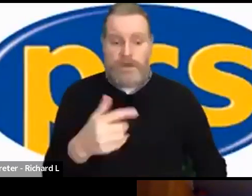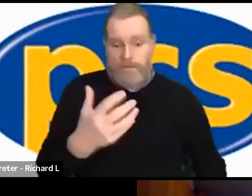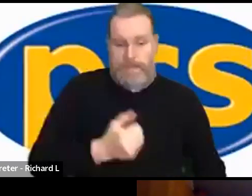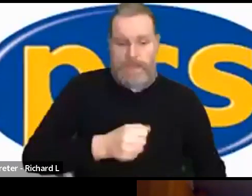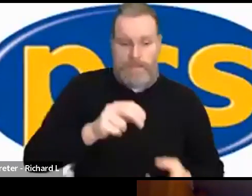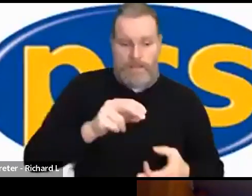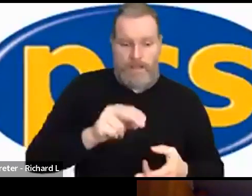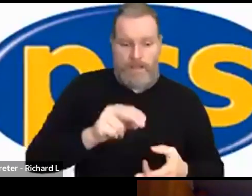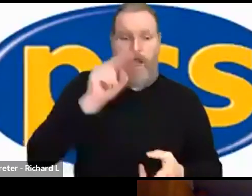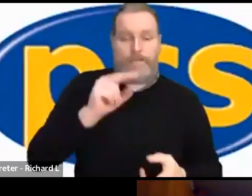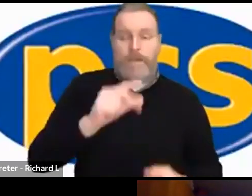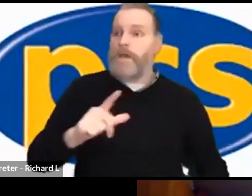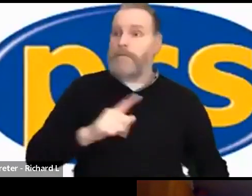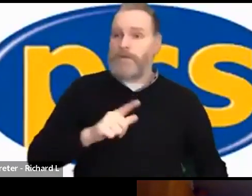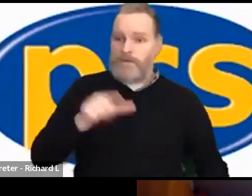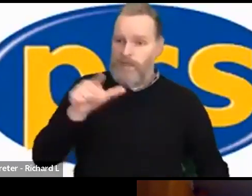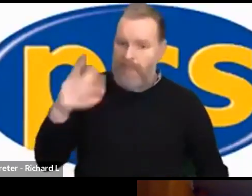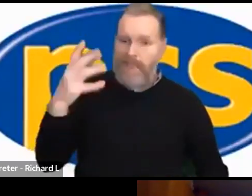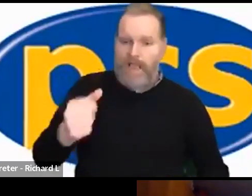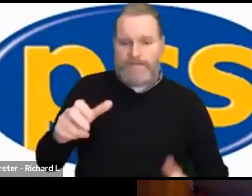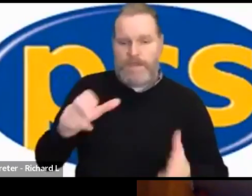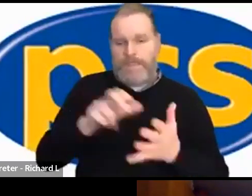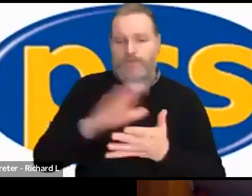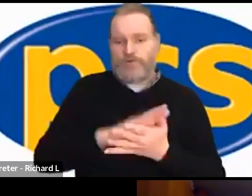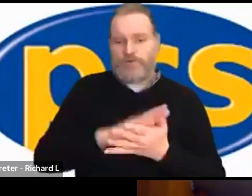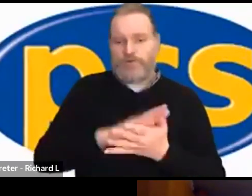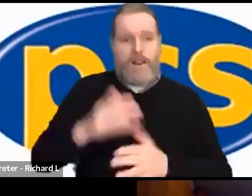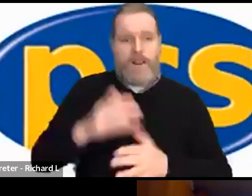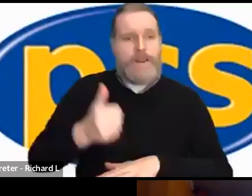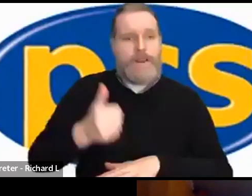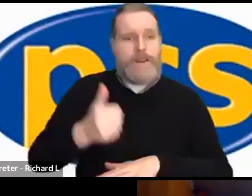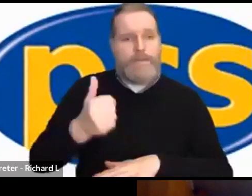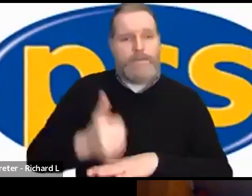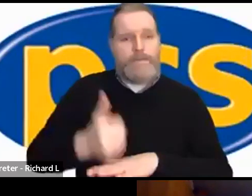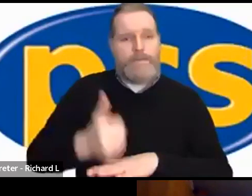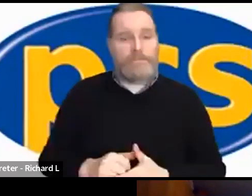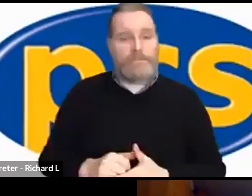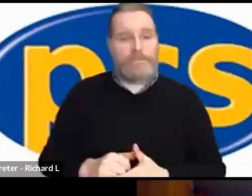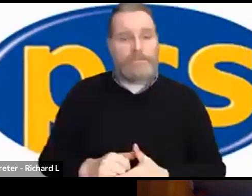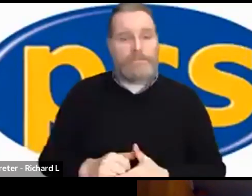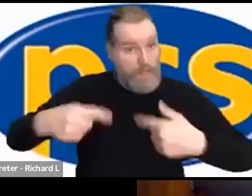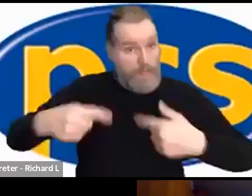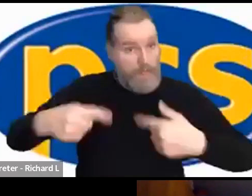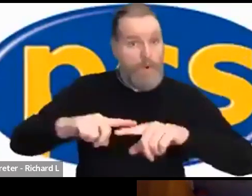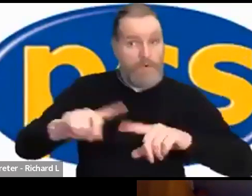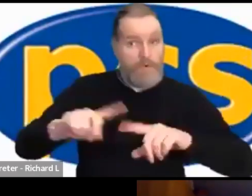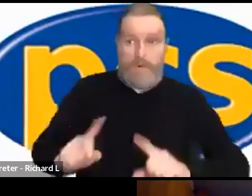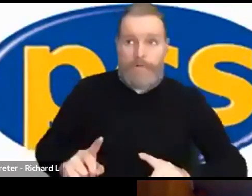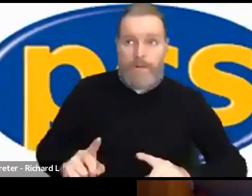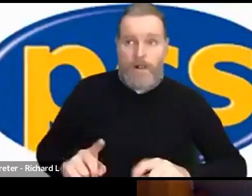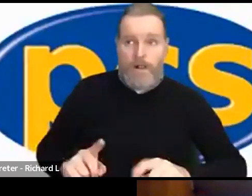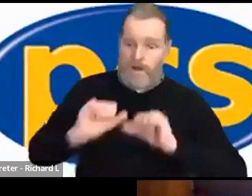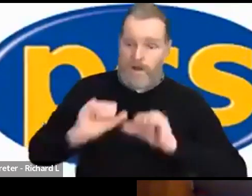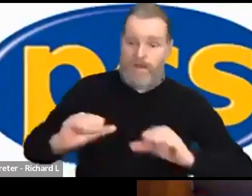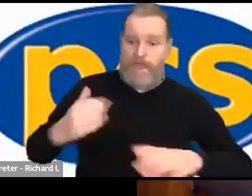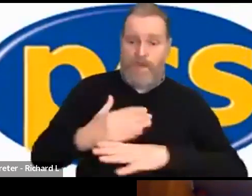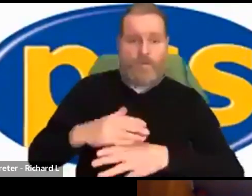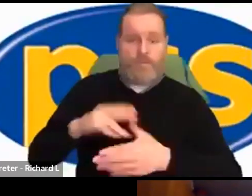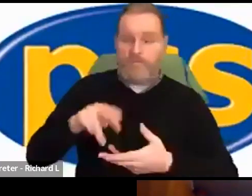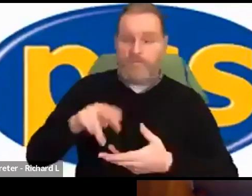payroll a pay a pay rise because they're on the living wage or the national minimum wage wage. That means people in those means people in those departments do ing different